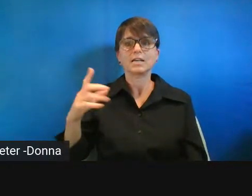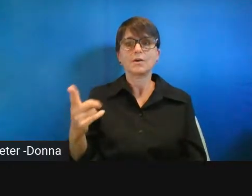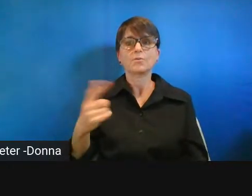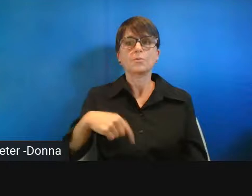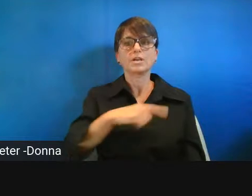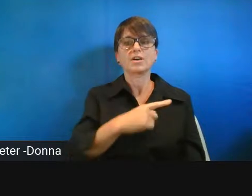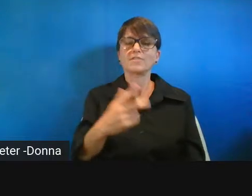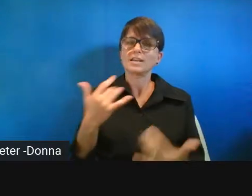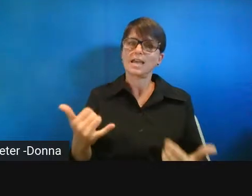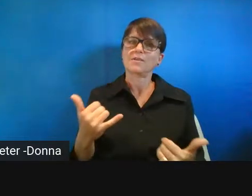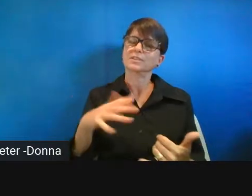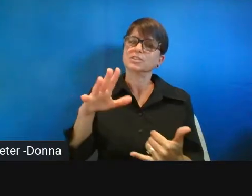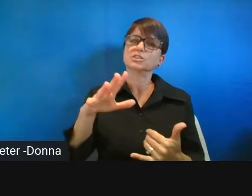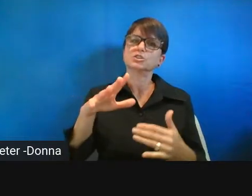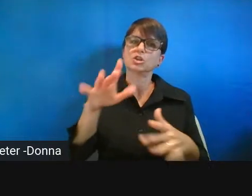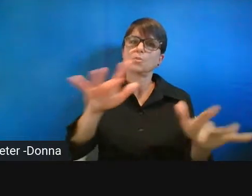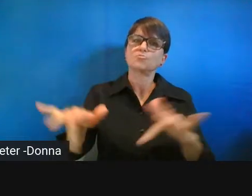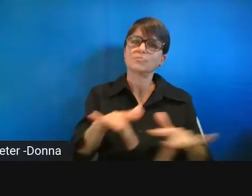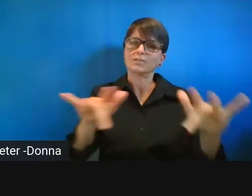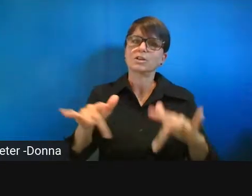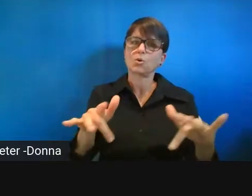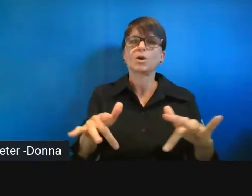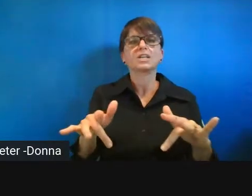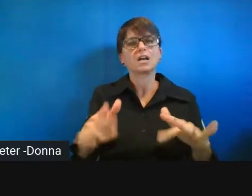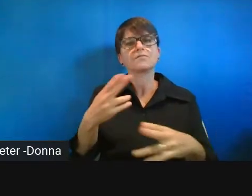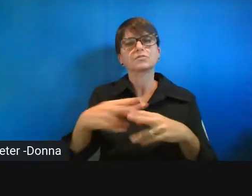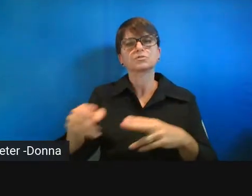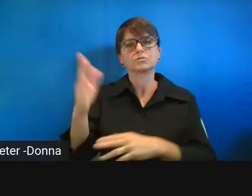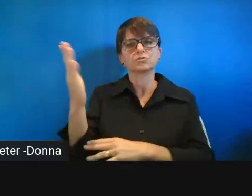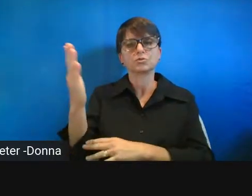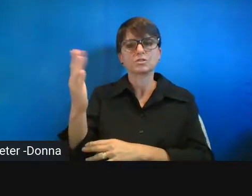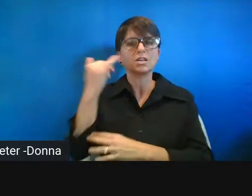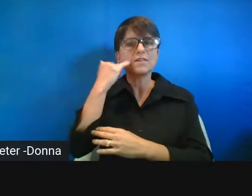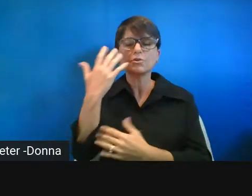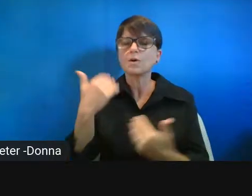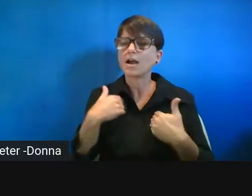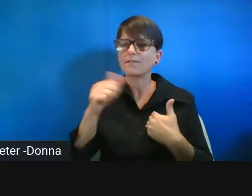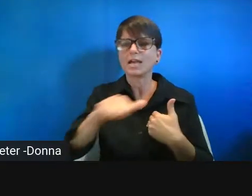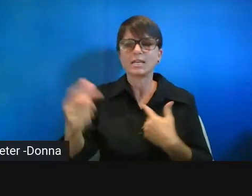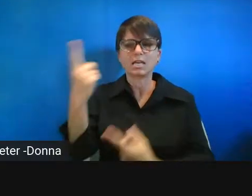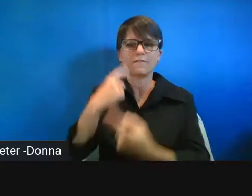If you are just tuning in, I am Devon and the senior software developer at HDC and we are watching